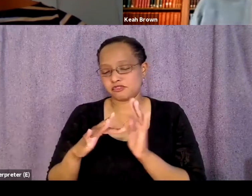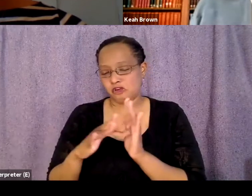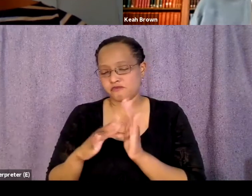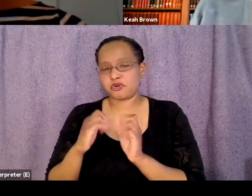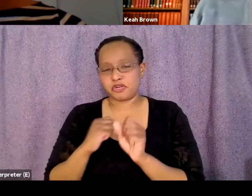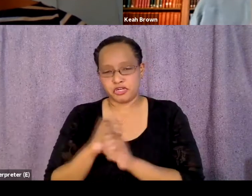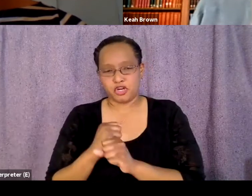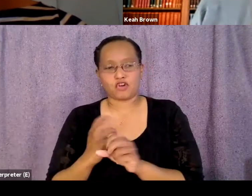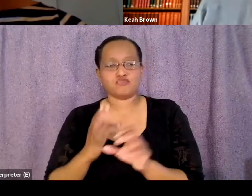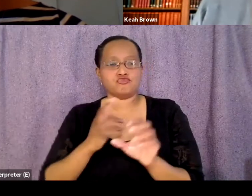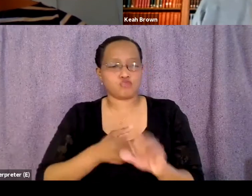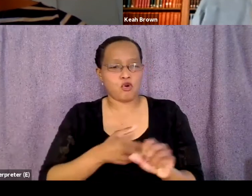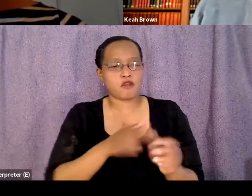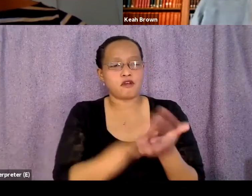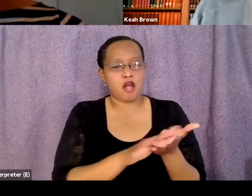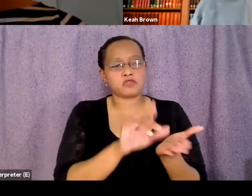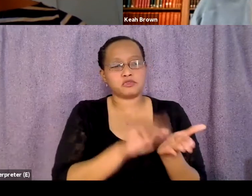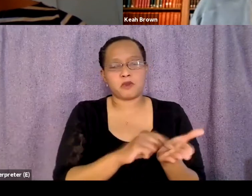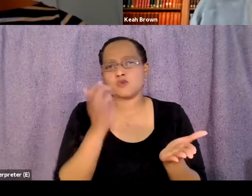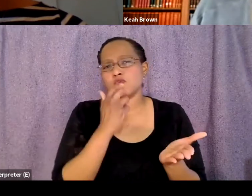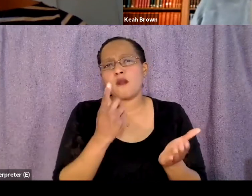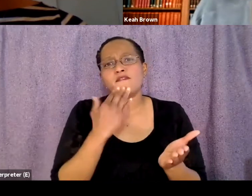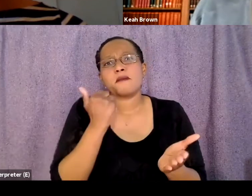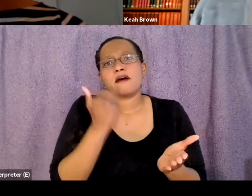ever did having like learning about deadlines and.